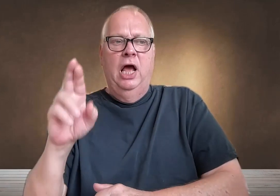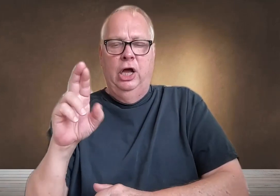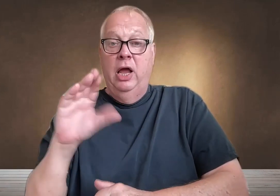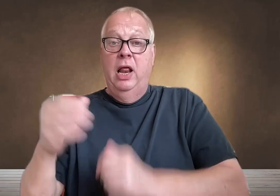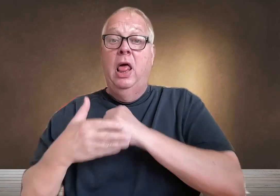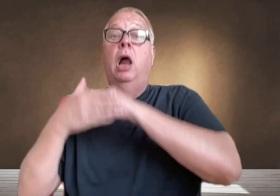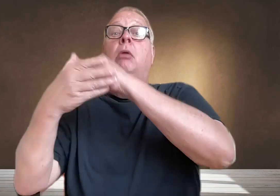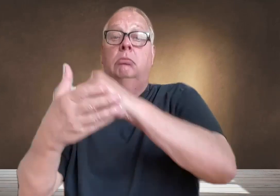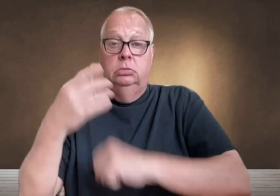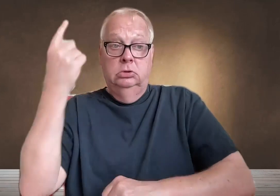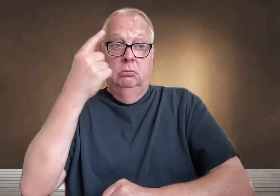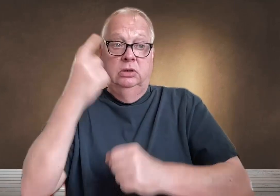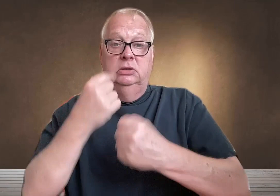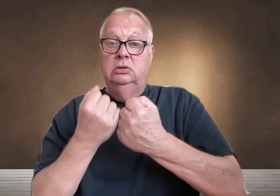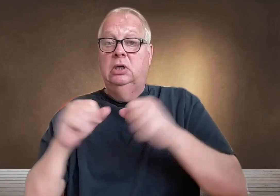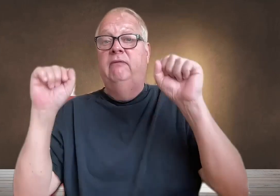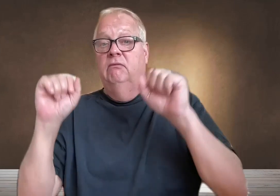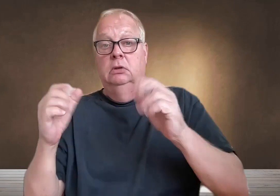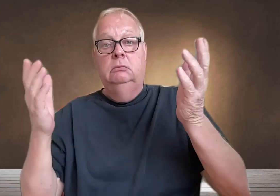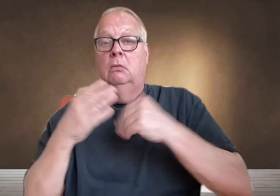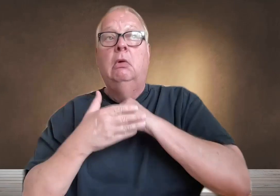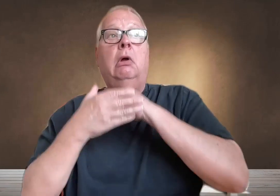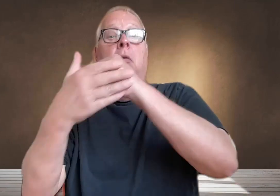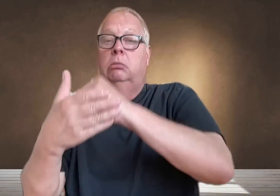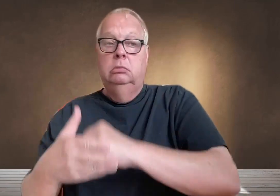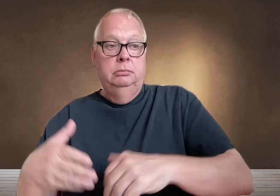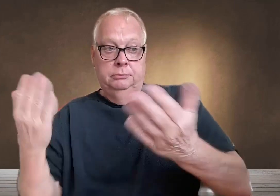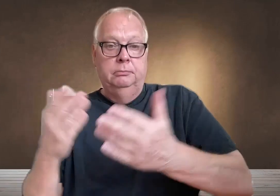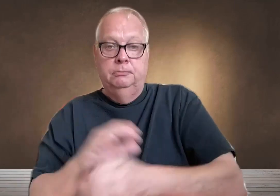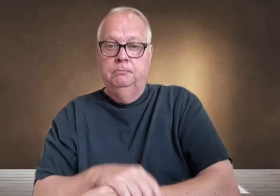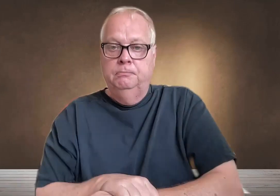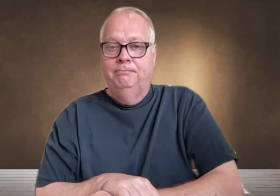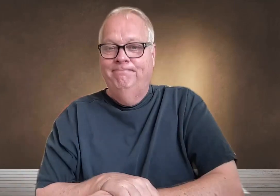and how to help someone safely.